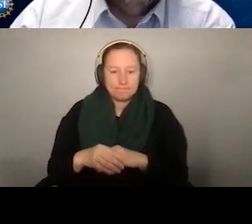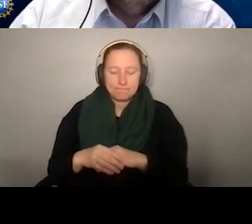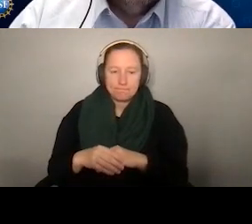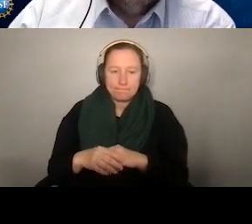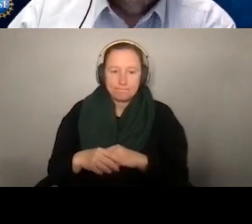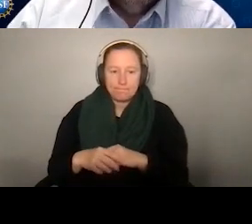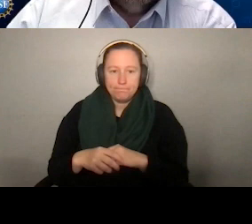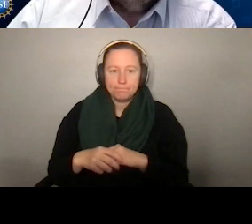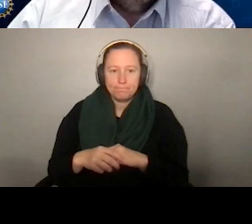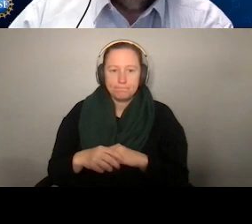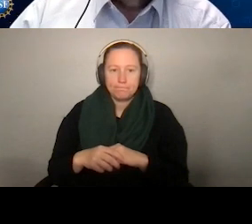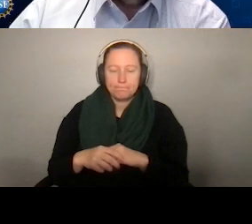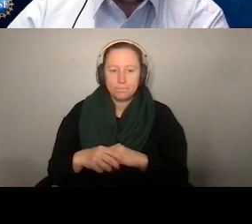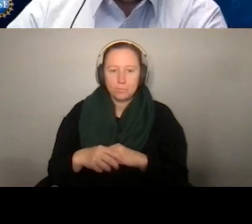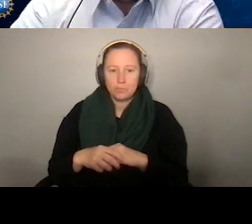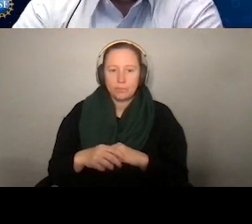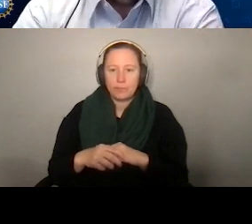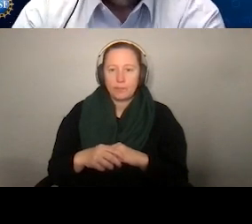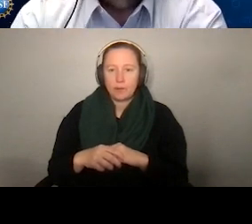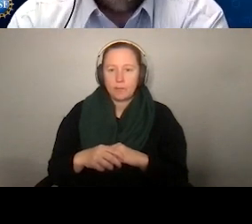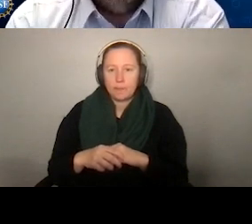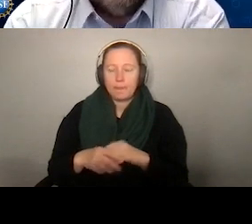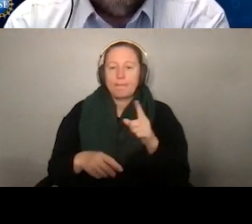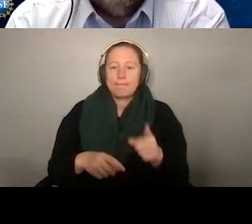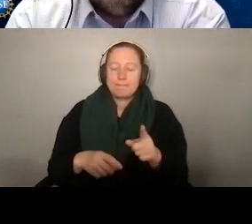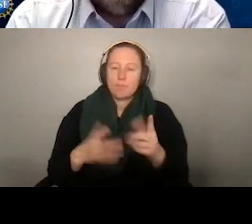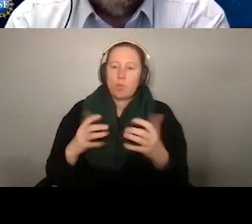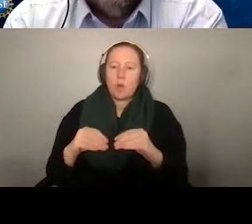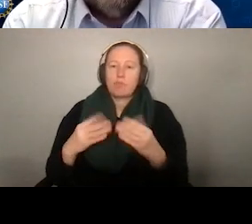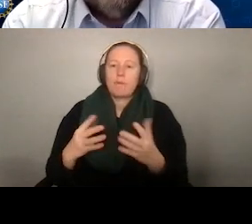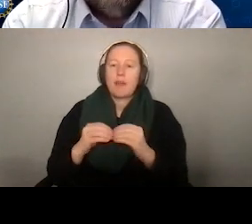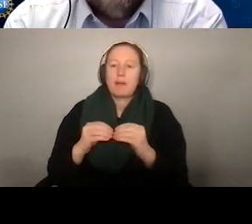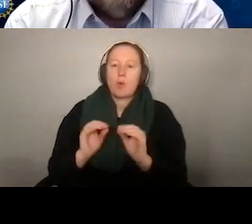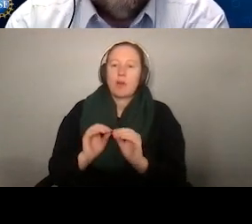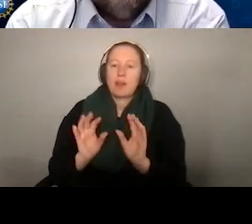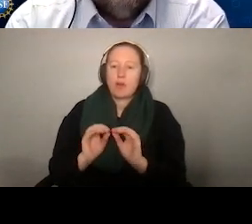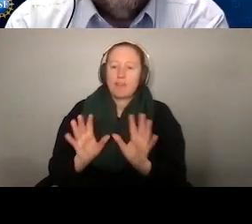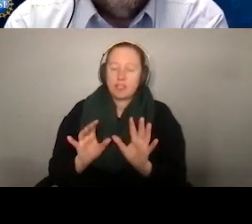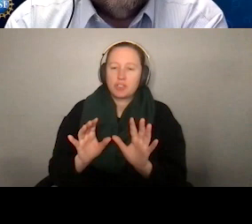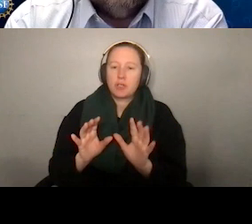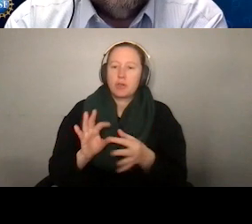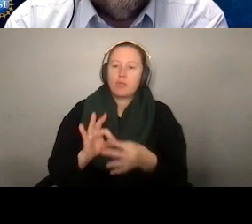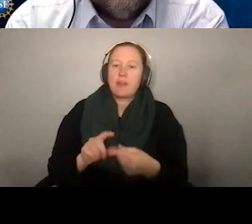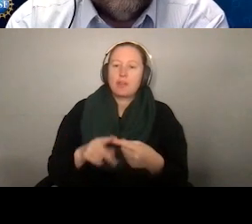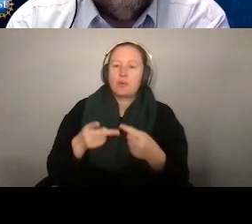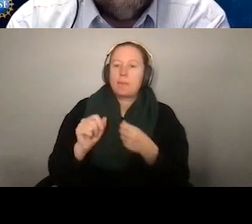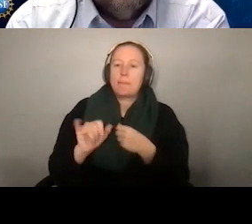Before I get into Credit Gateway, I want to provide some additional clarity. If you are using pay.gov for the first time.